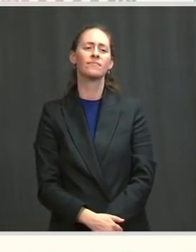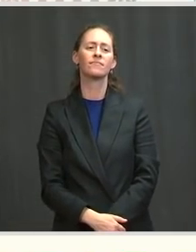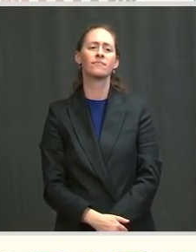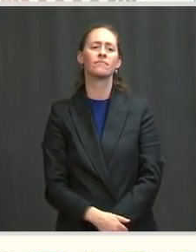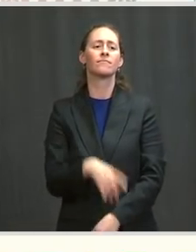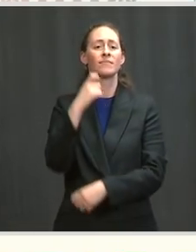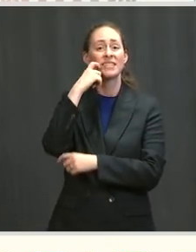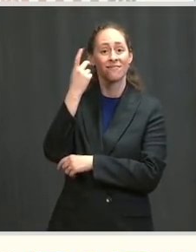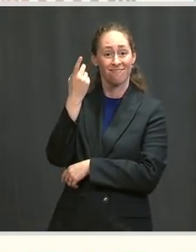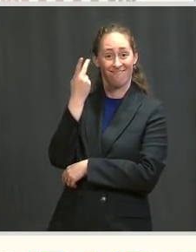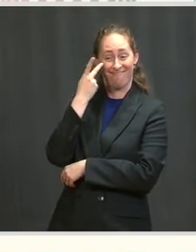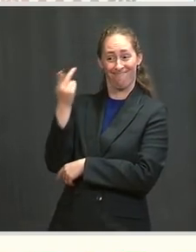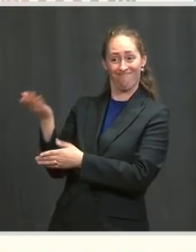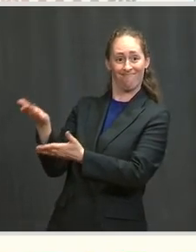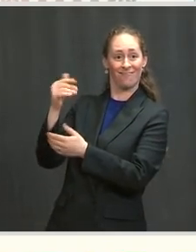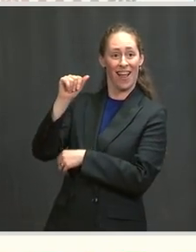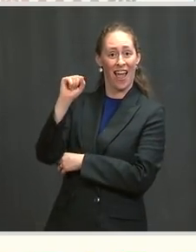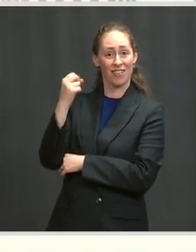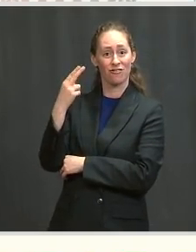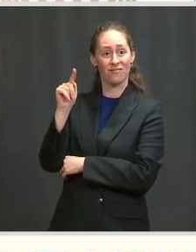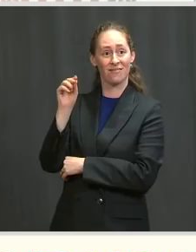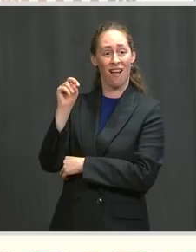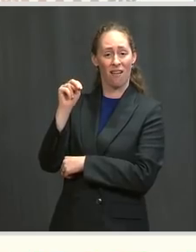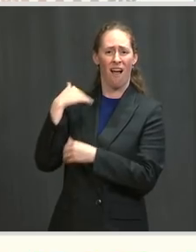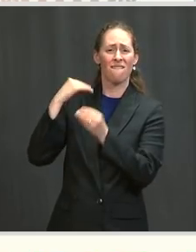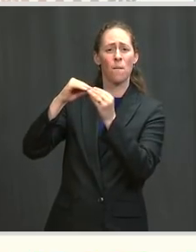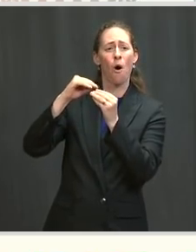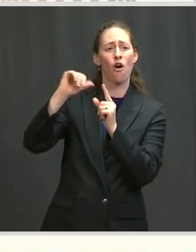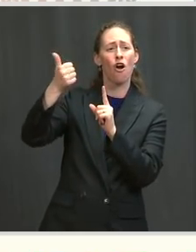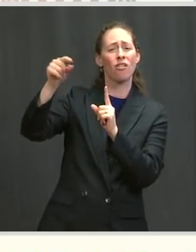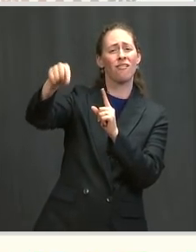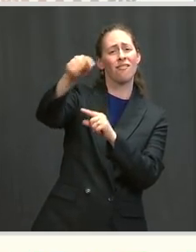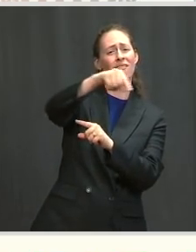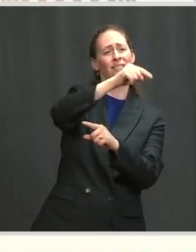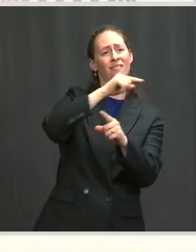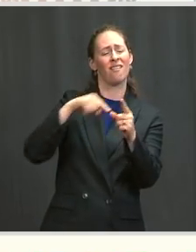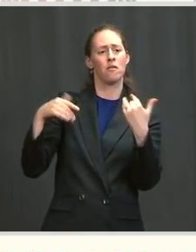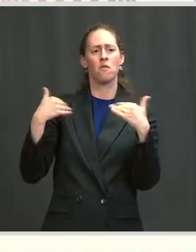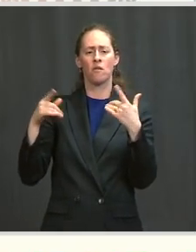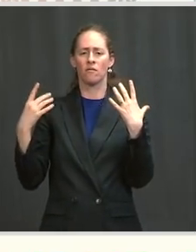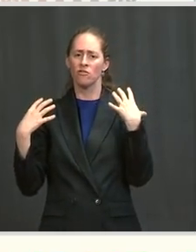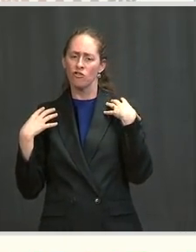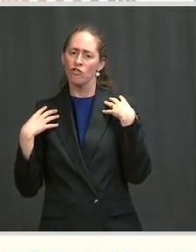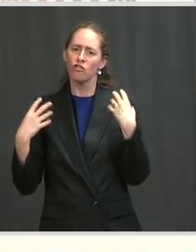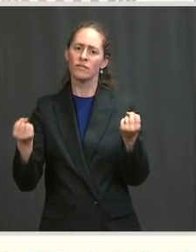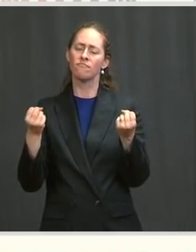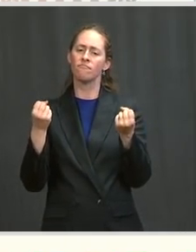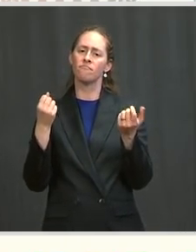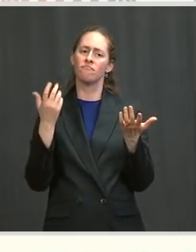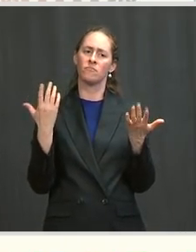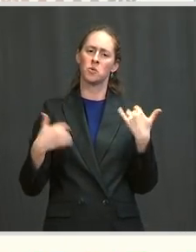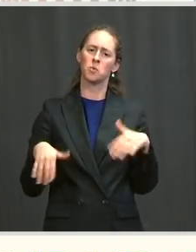and you'll see it with several other young people here. It takes courage to be true to your authentic self